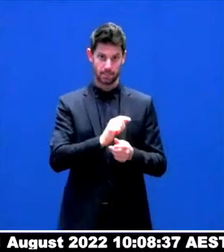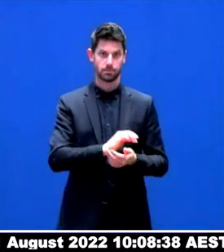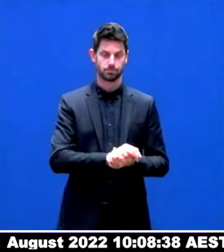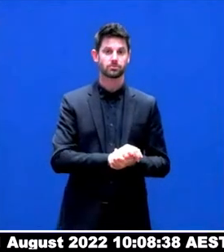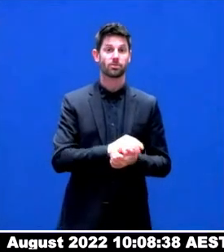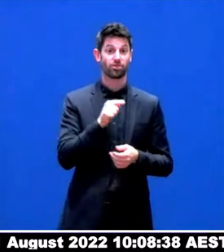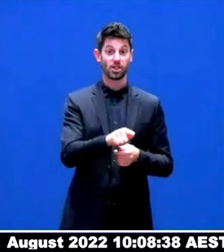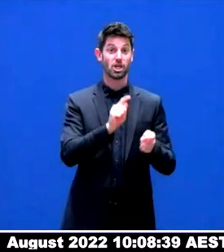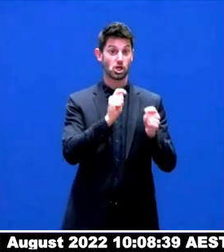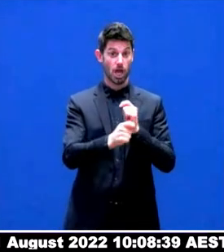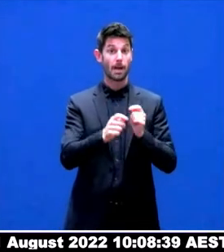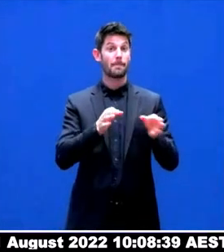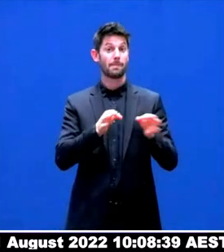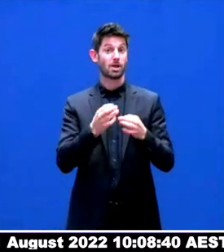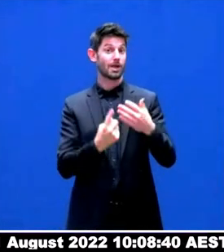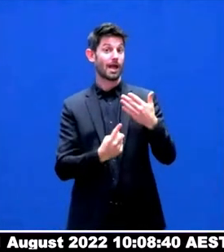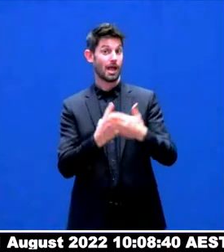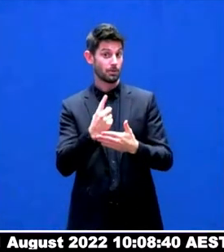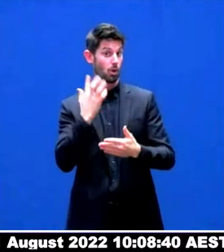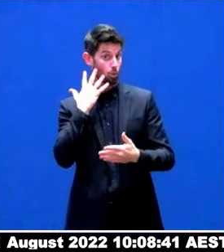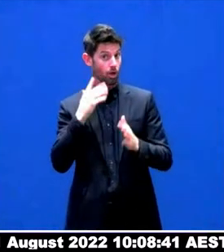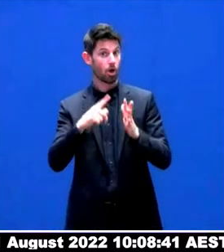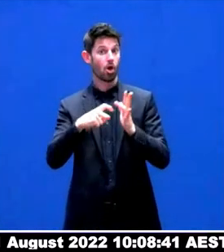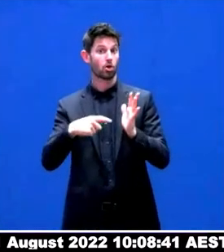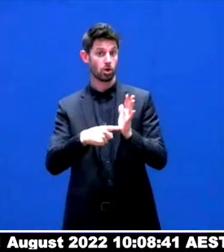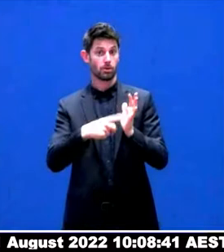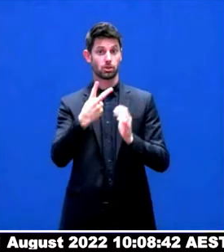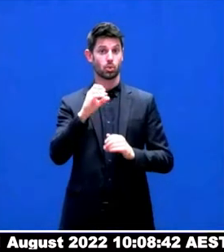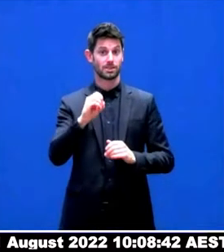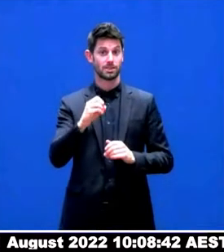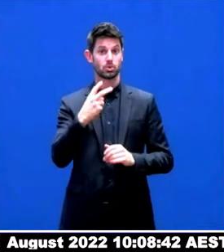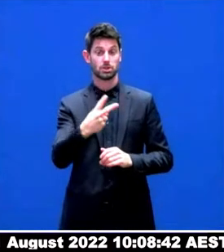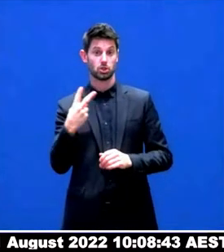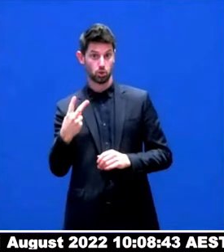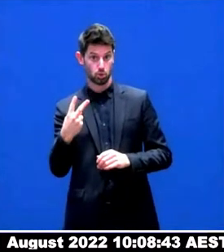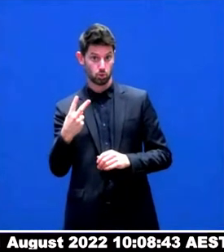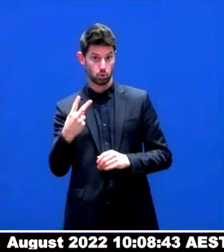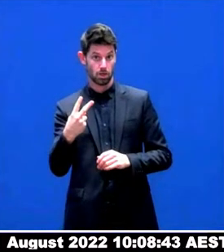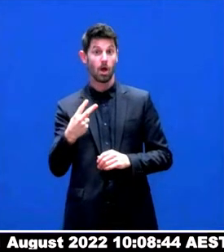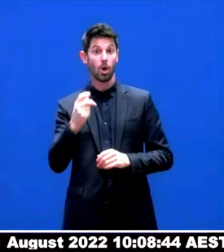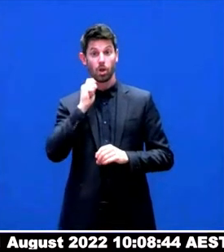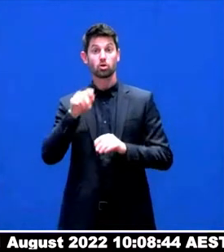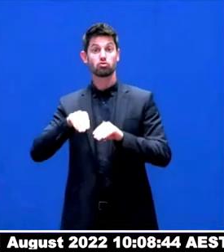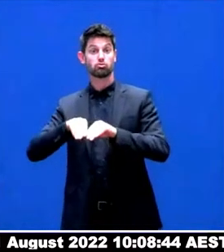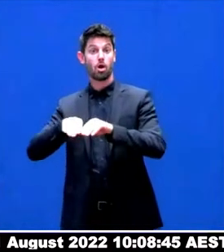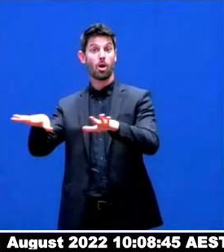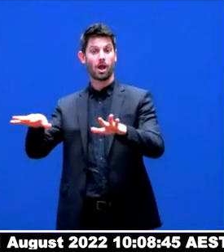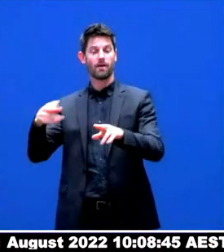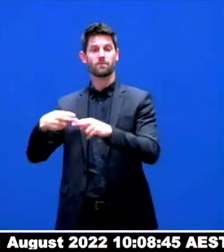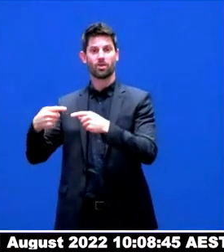"These changes are scheduled to come into effect in October 2022 and to be rolled out over the next 12 months."